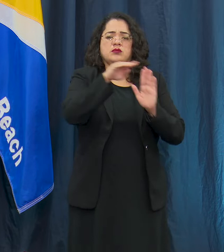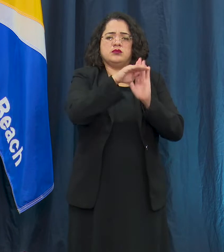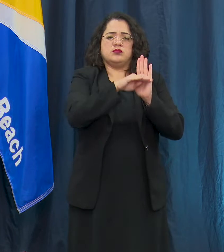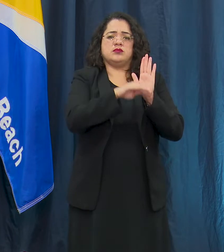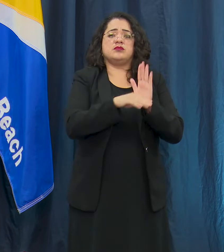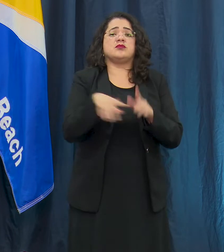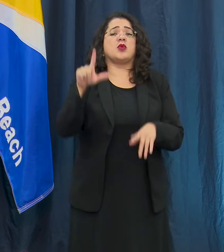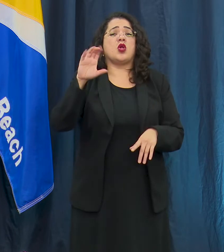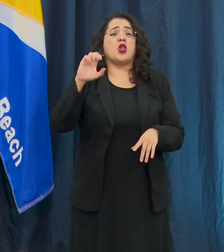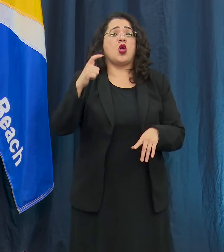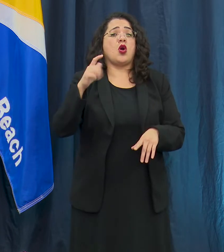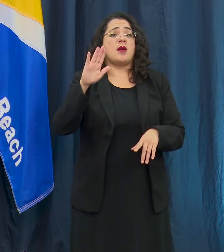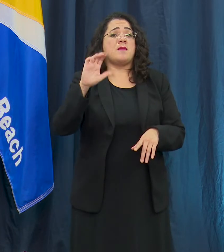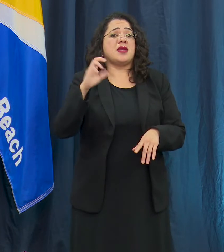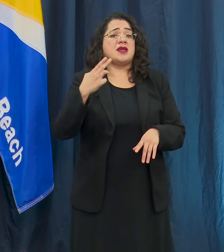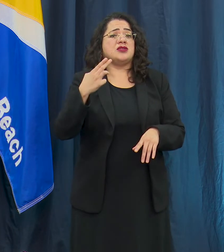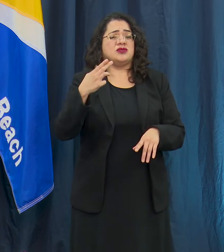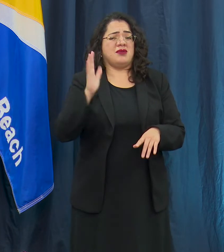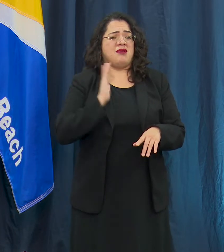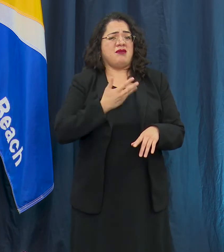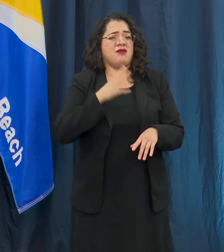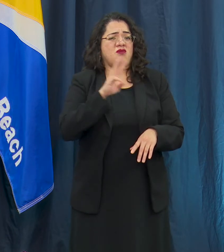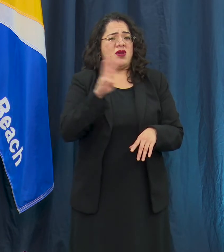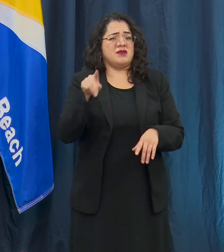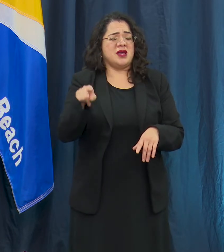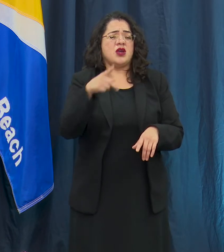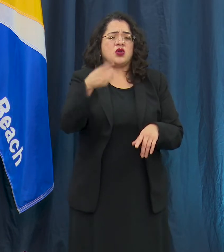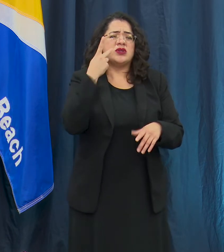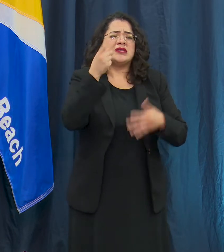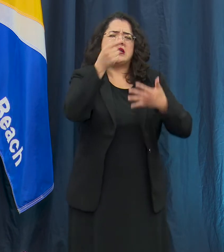distancing protocol and go through the checklist so that you can open up safely.